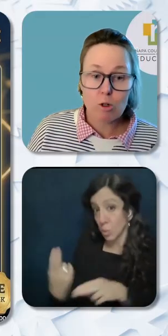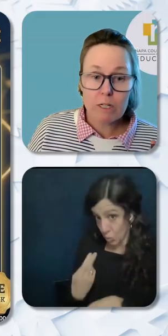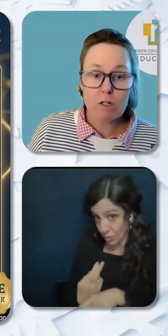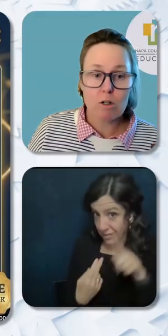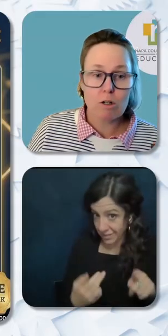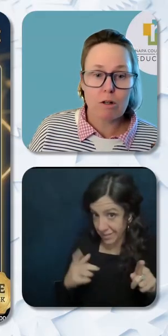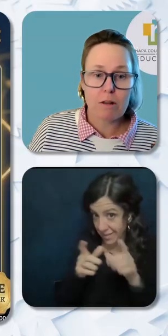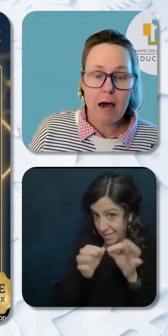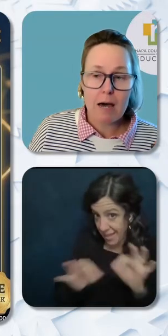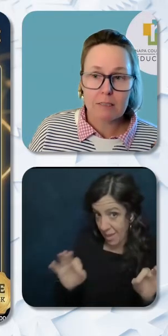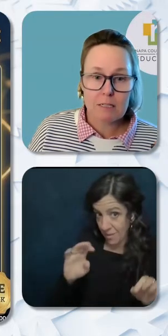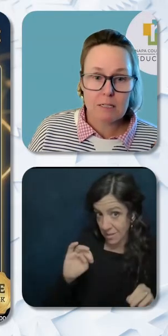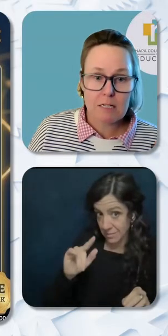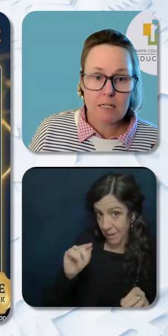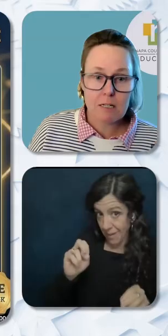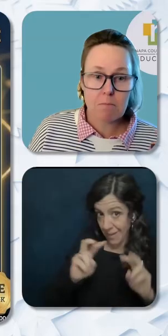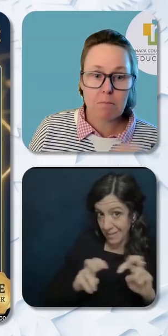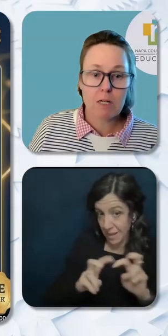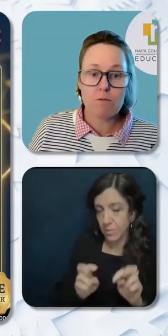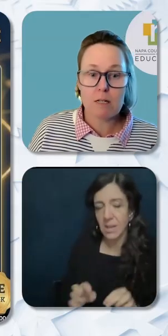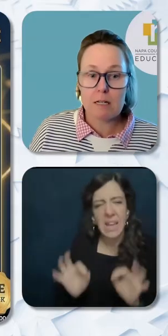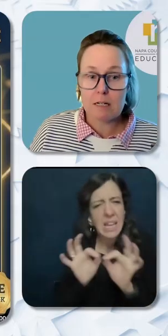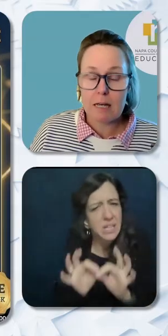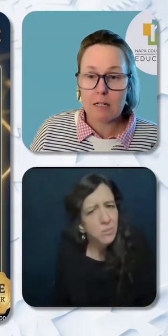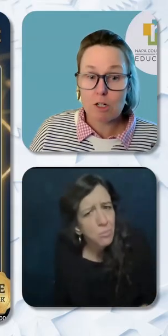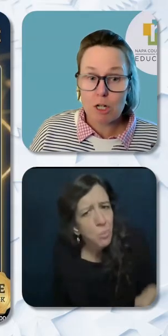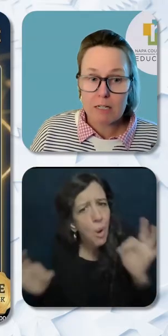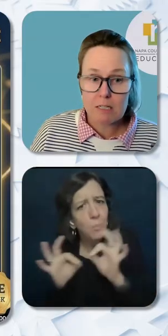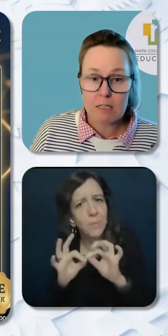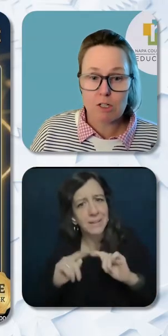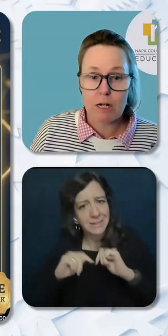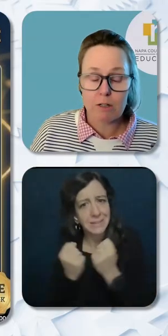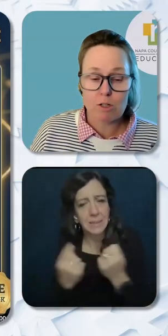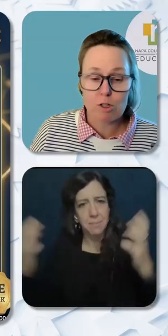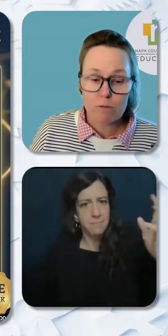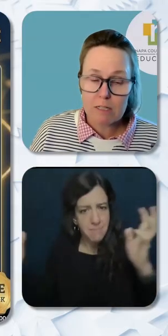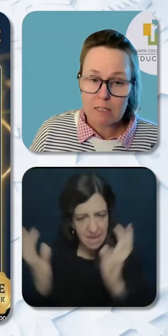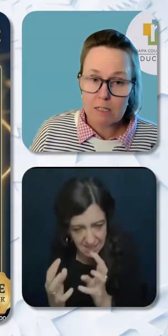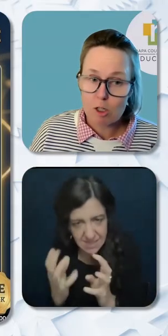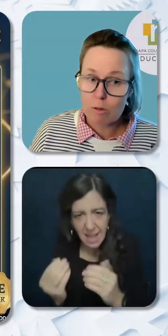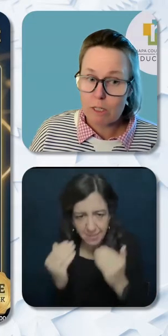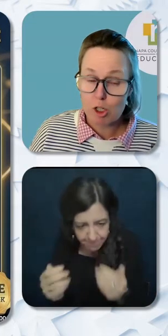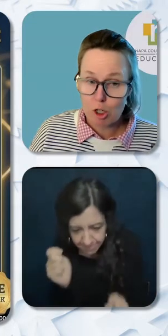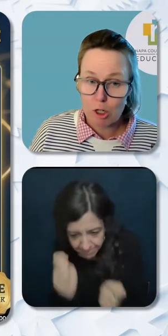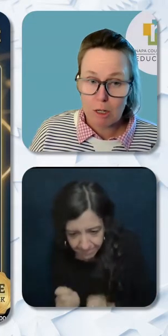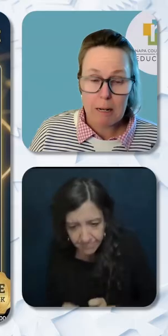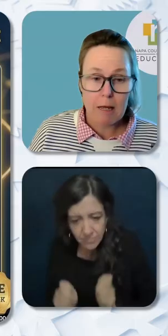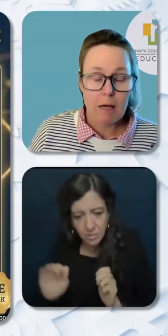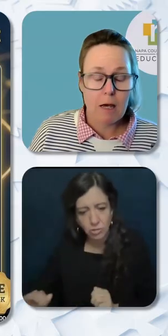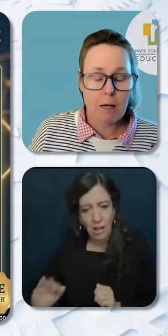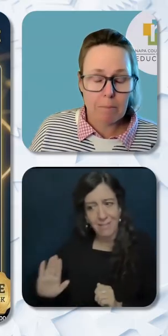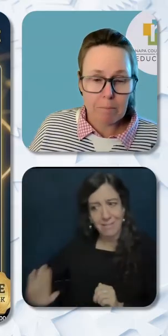It is critical that the team convene and adjust the child's services to ensure,